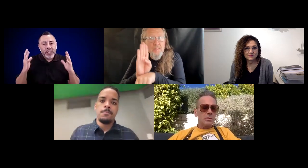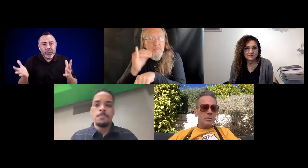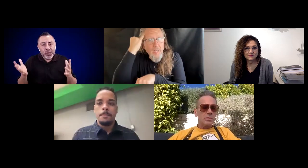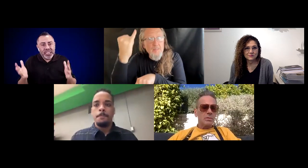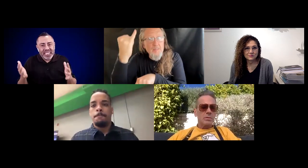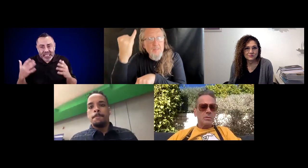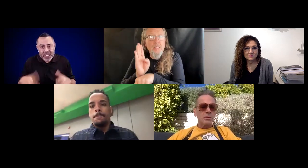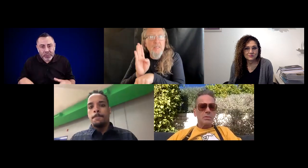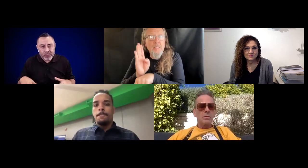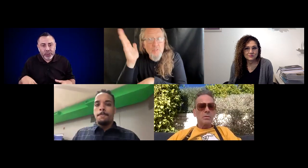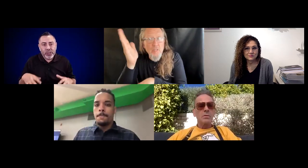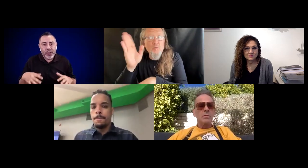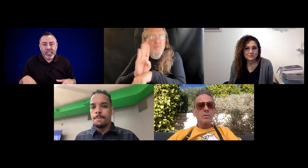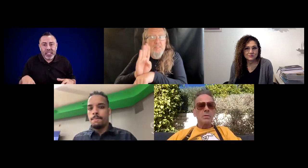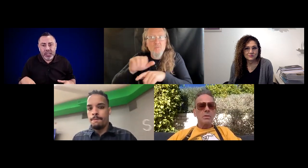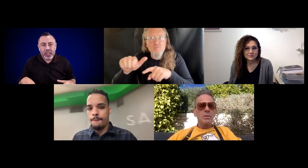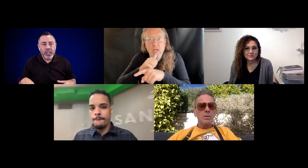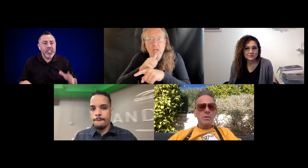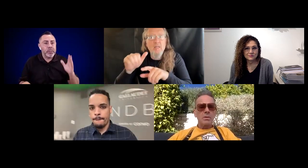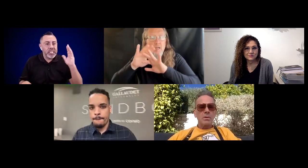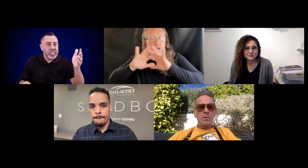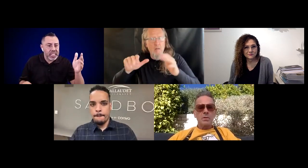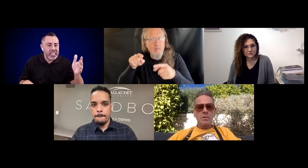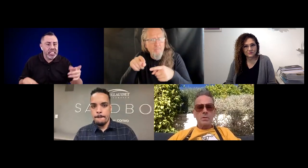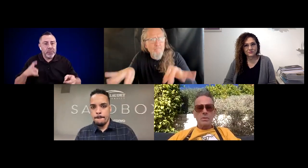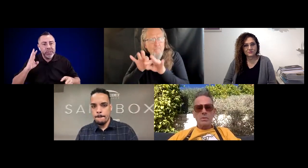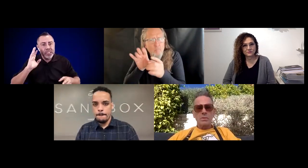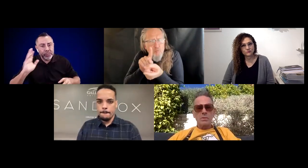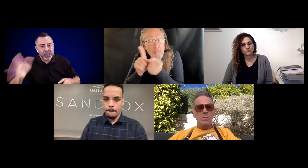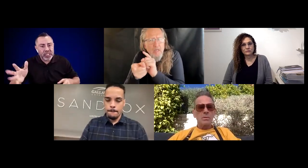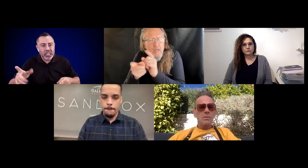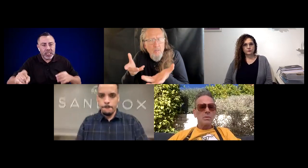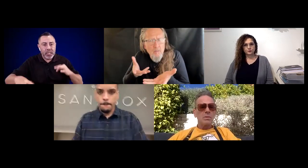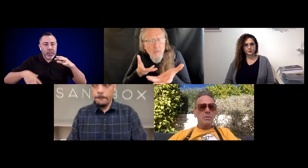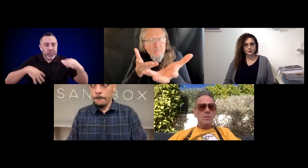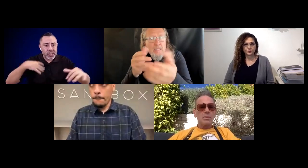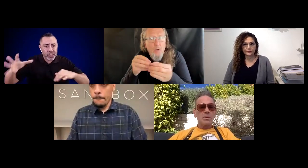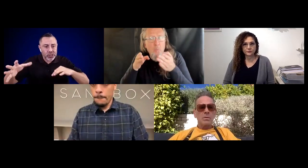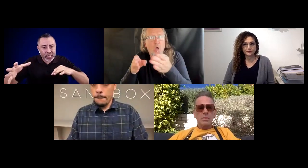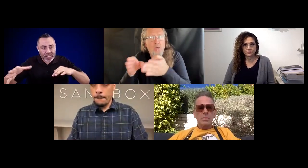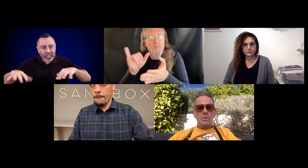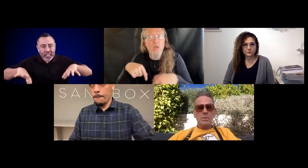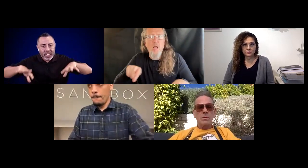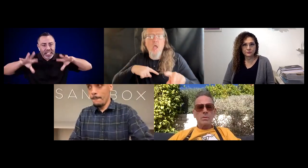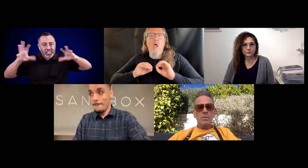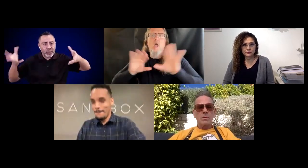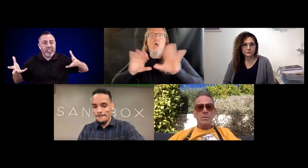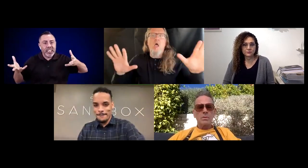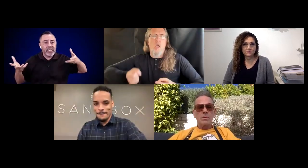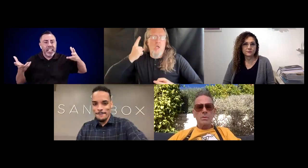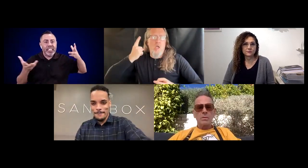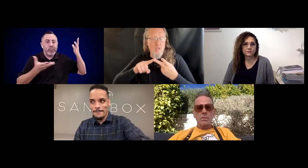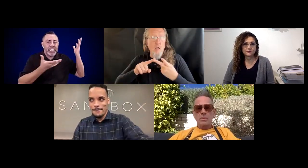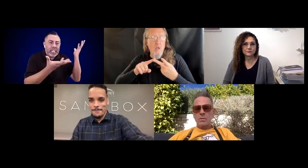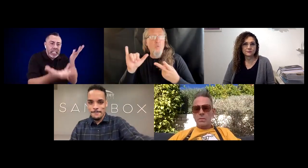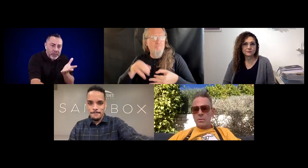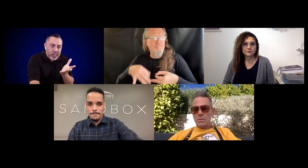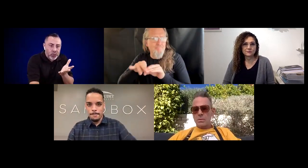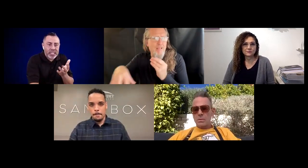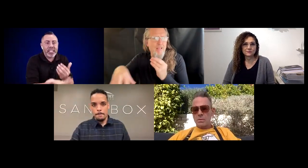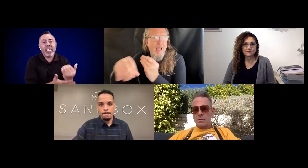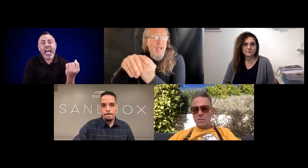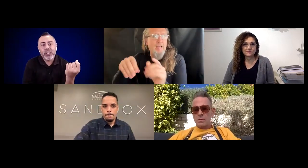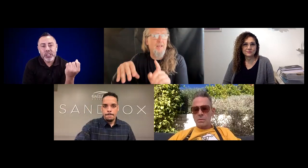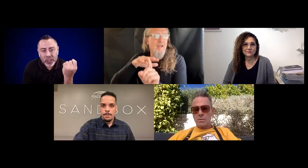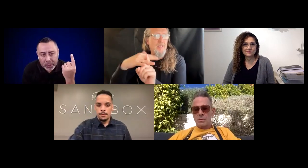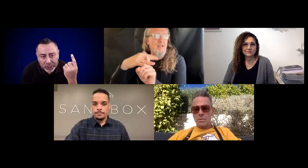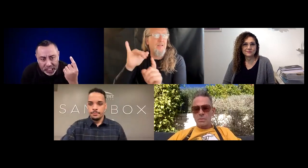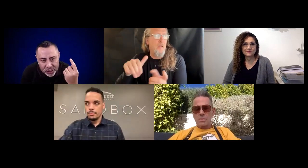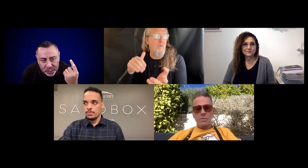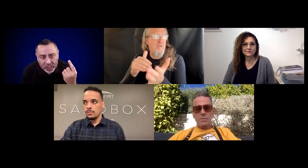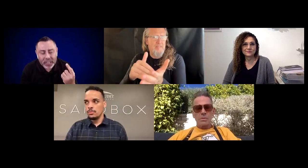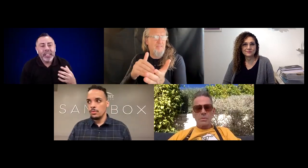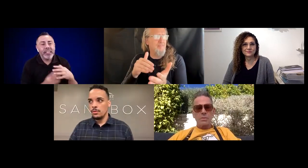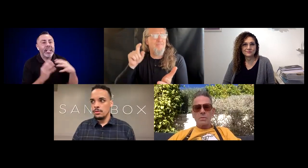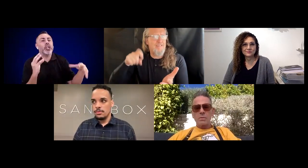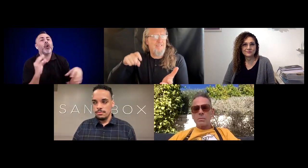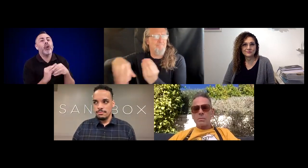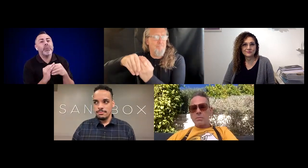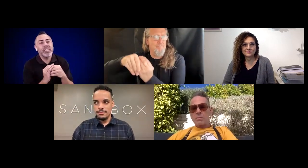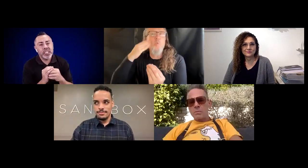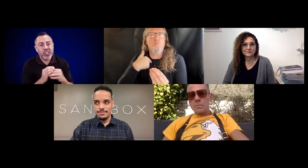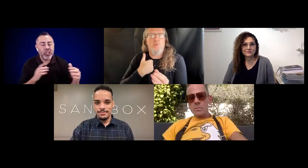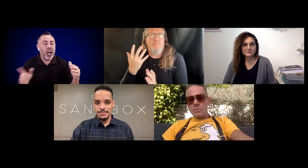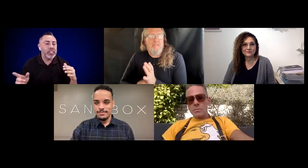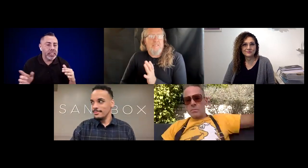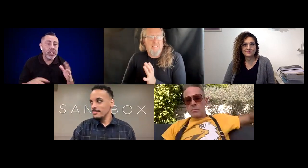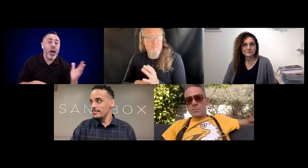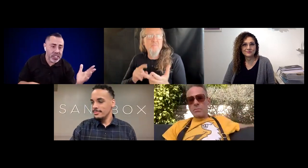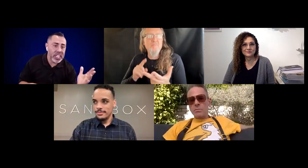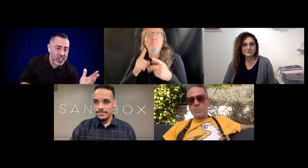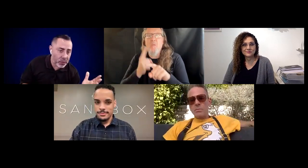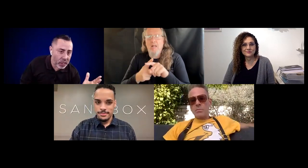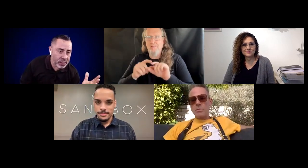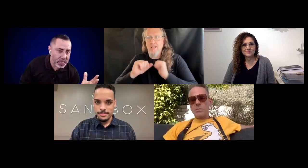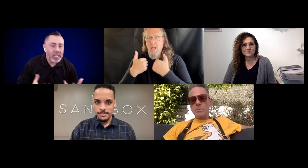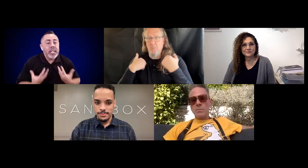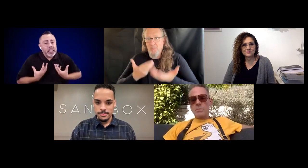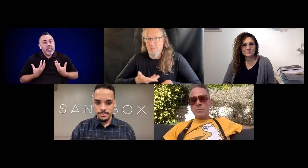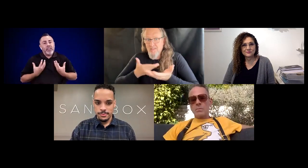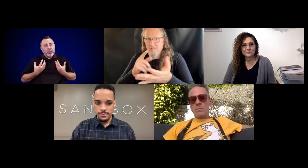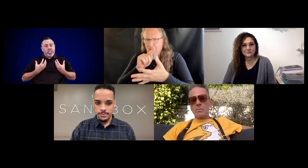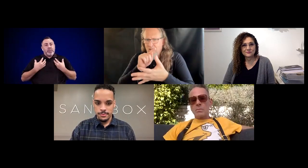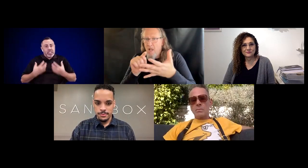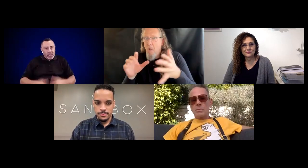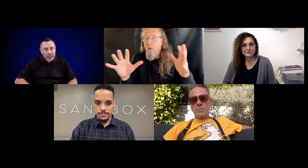If it's a business idea, business presentation, business training, that translation has to be delivered in a way that allows for comprehension that incorporates additional context, often necessary context, that the deaf community is missing.